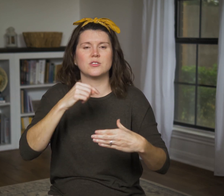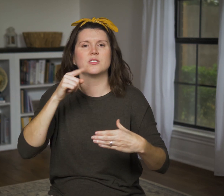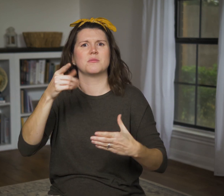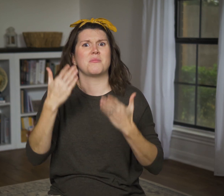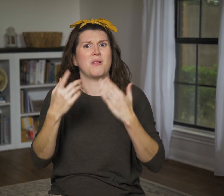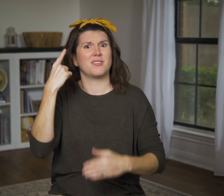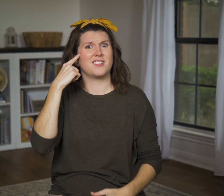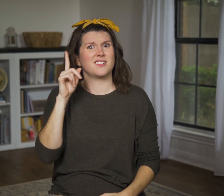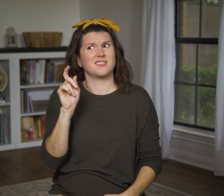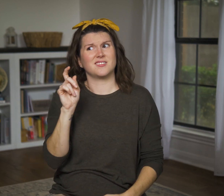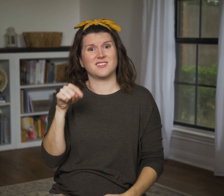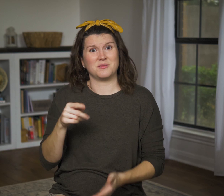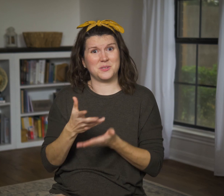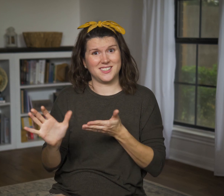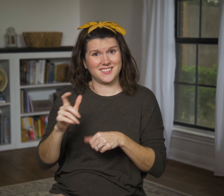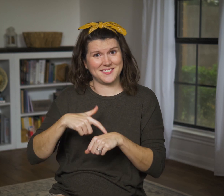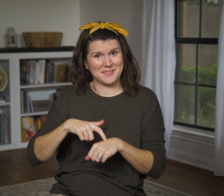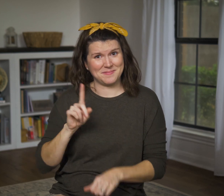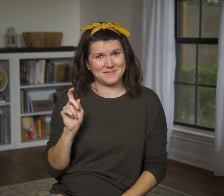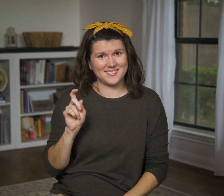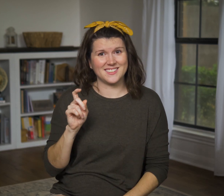they probably thought all the walking was a waste of time.